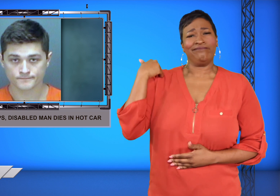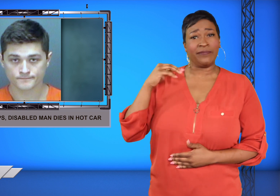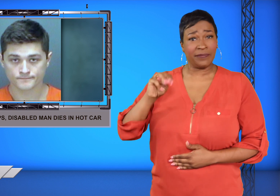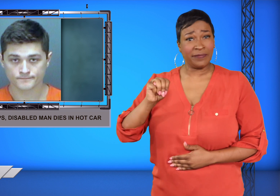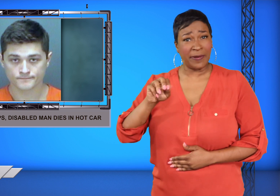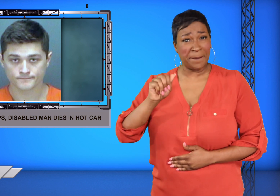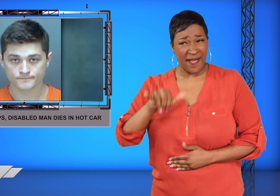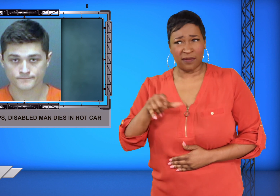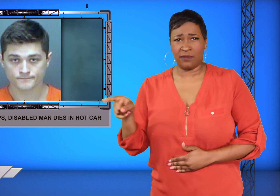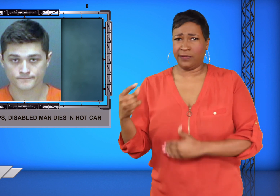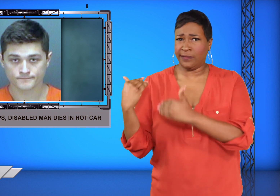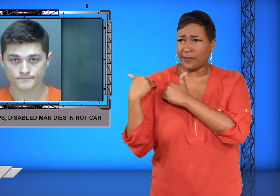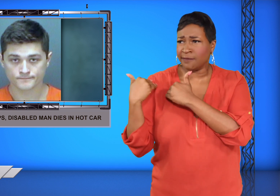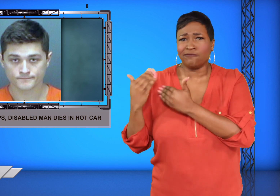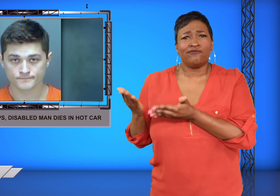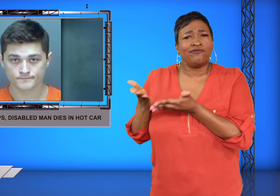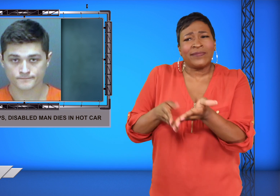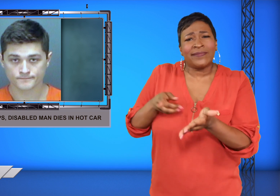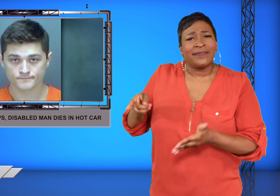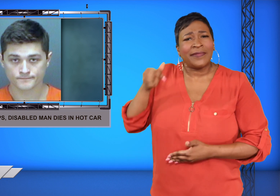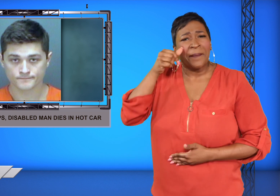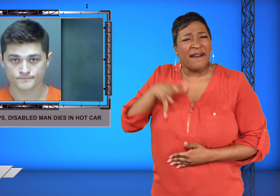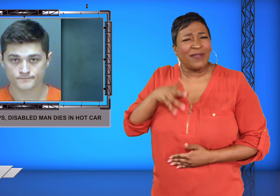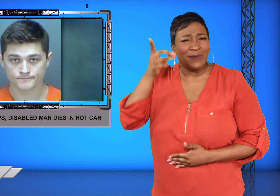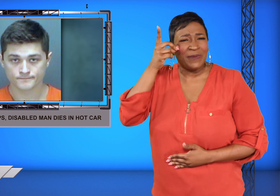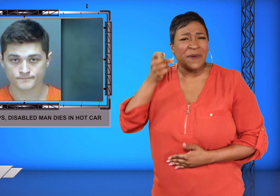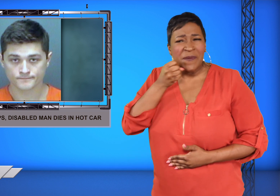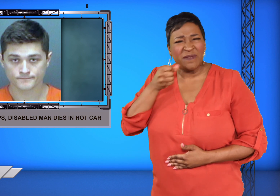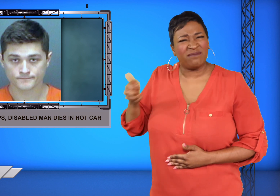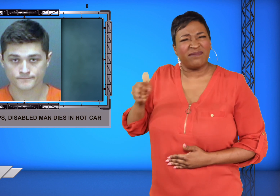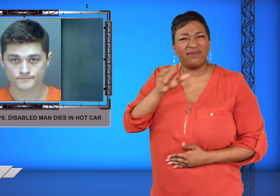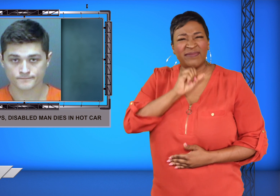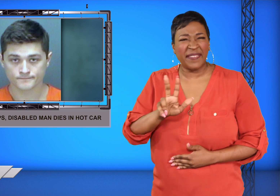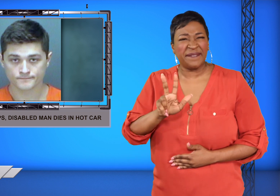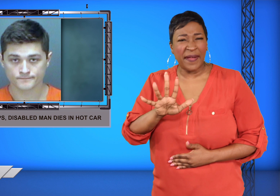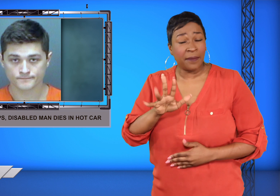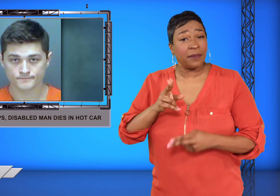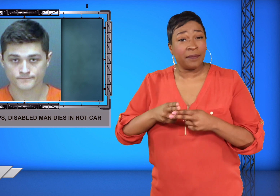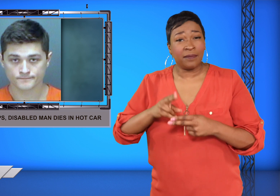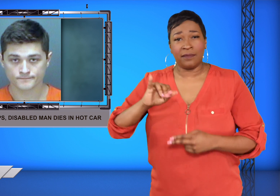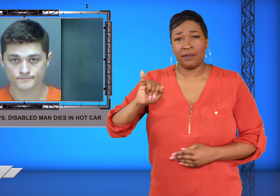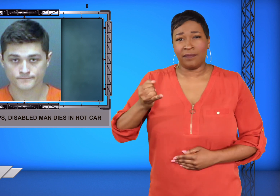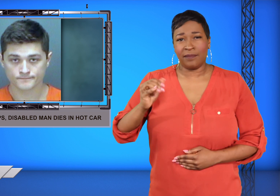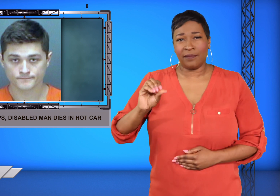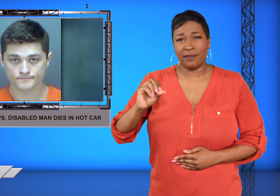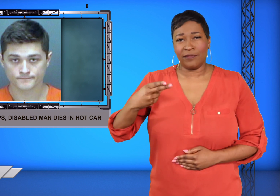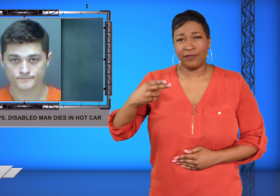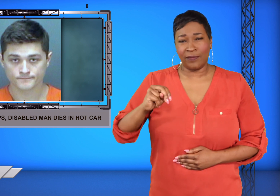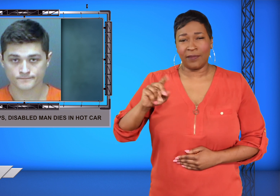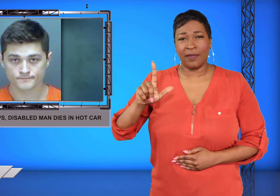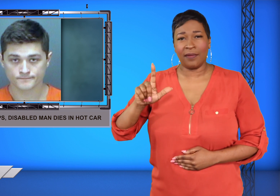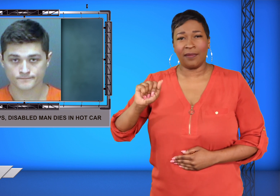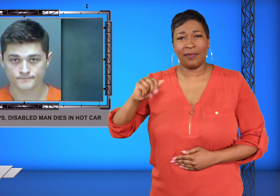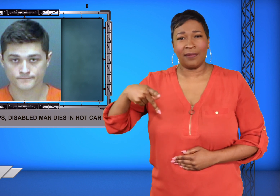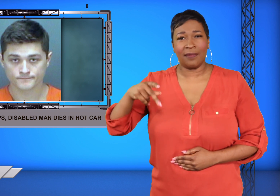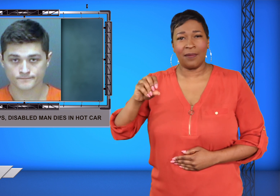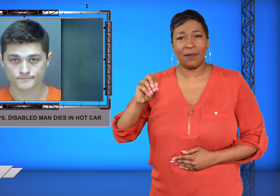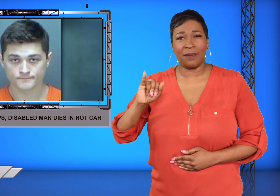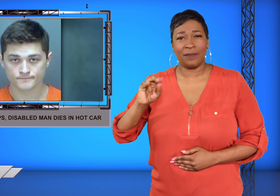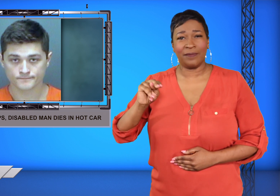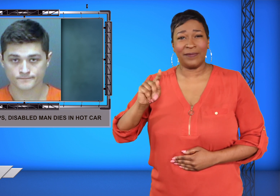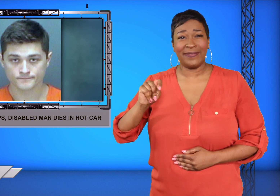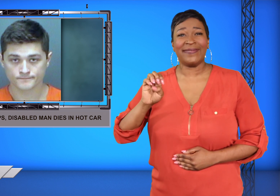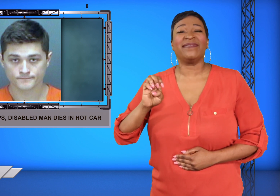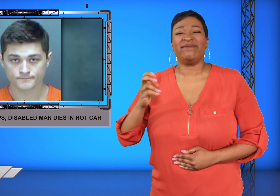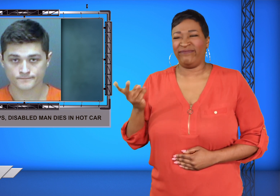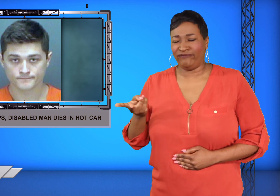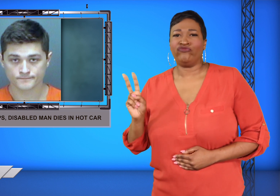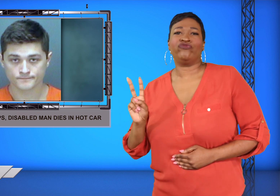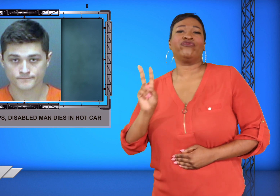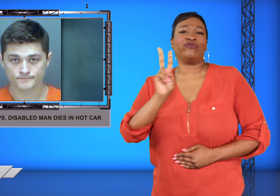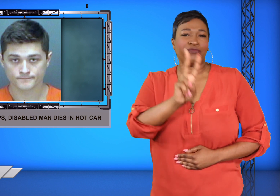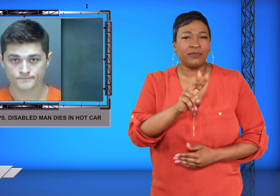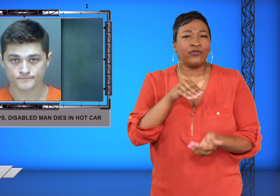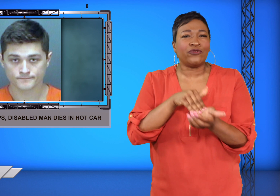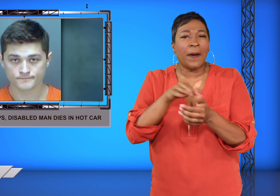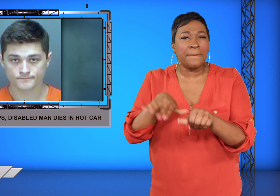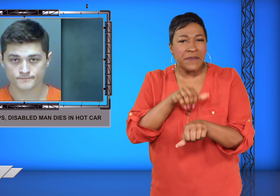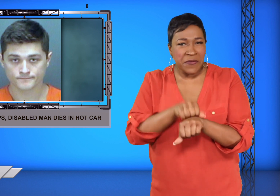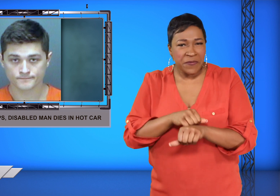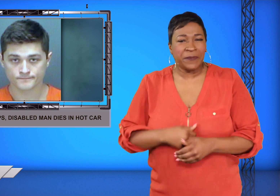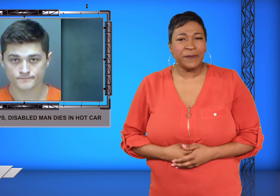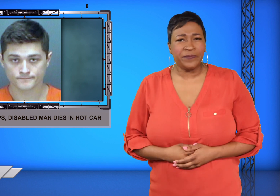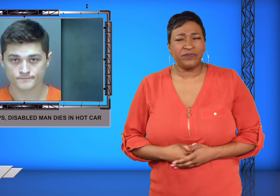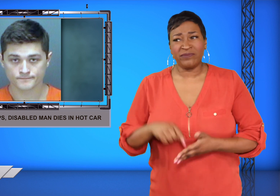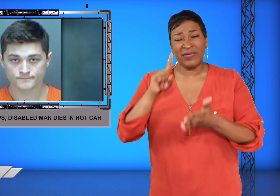He was taking 35-year-old man with down syndrome John LaPointe to a doctor's appointment in May.